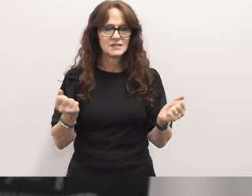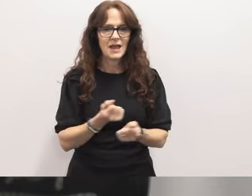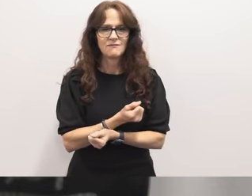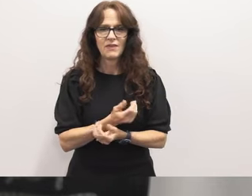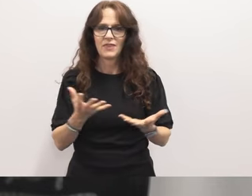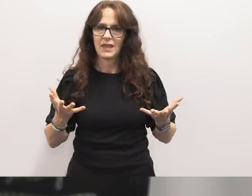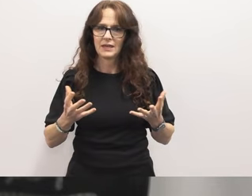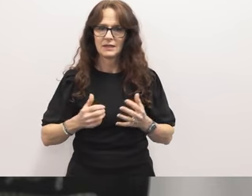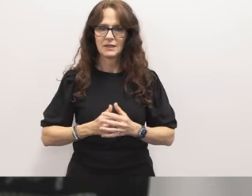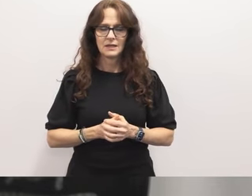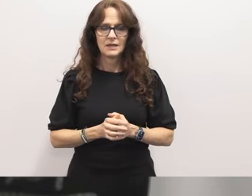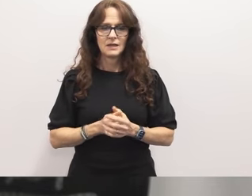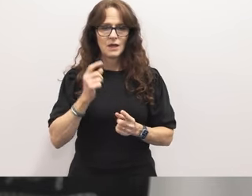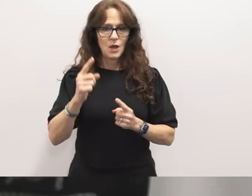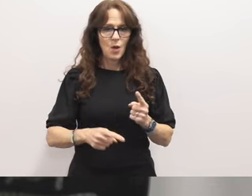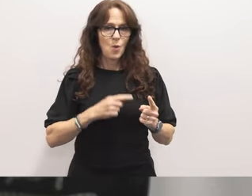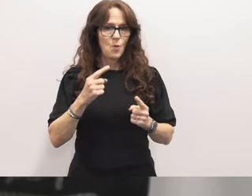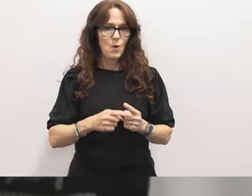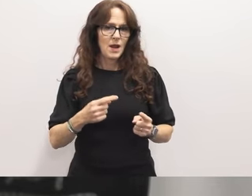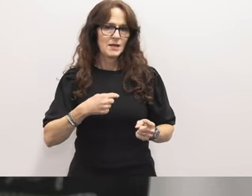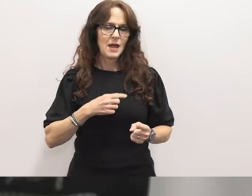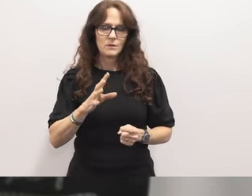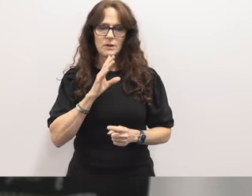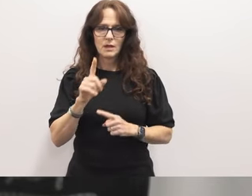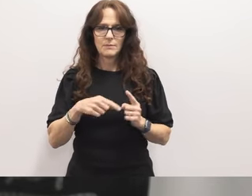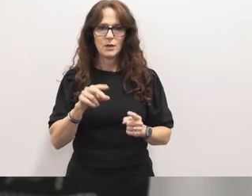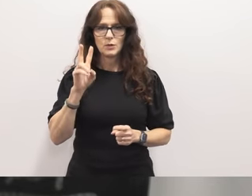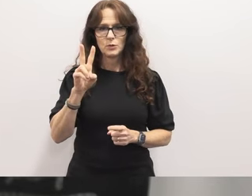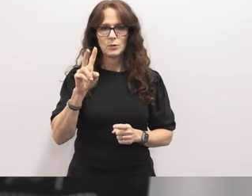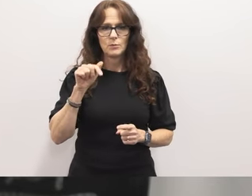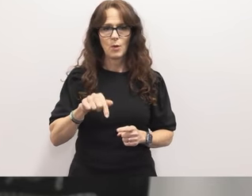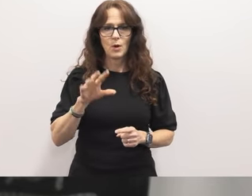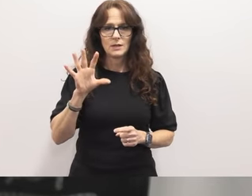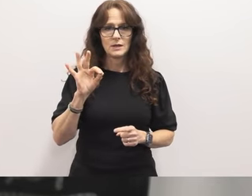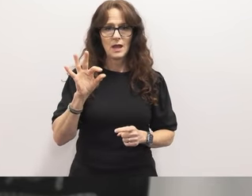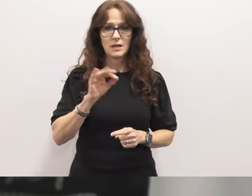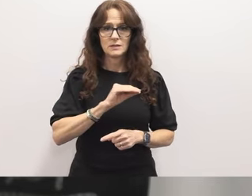So when I was talking about this 2.9% for math